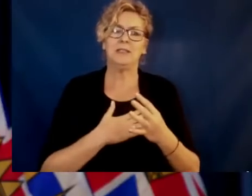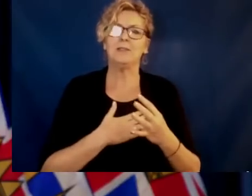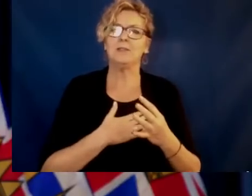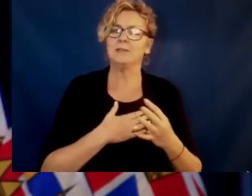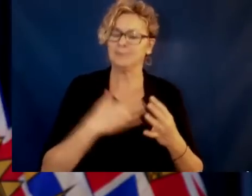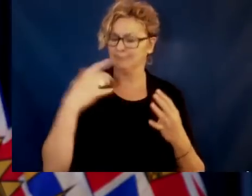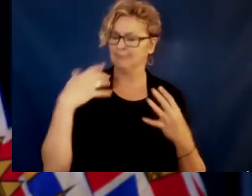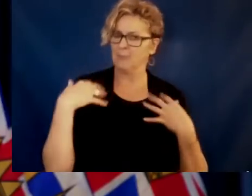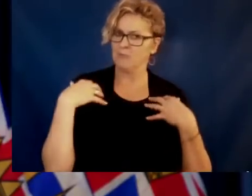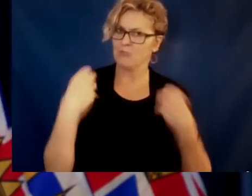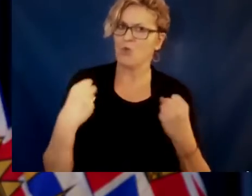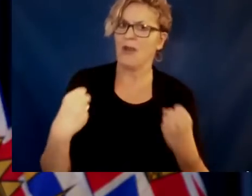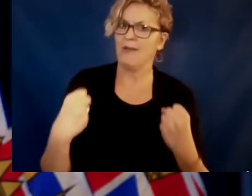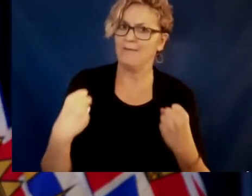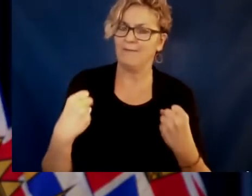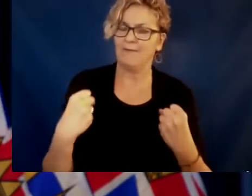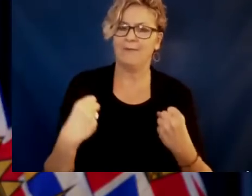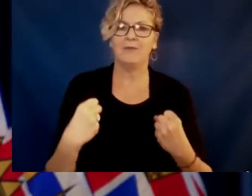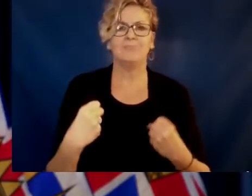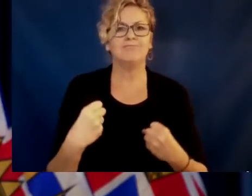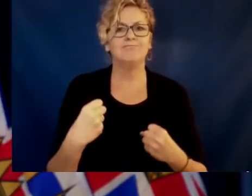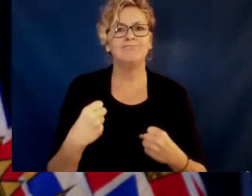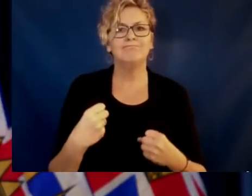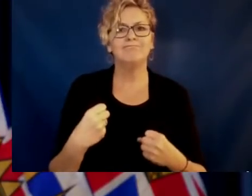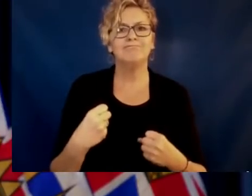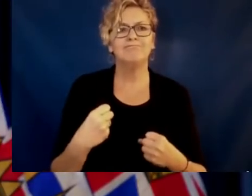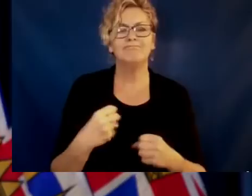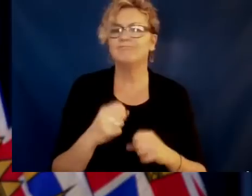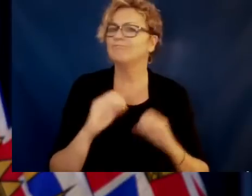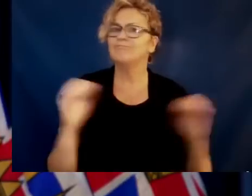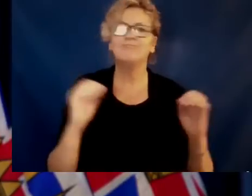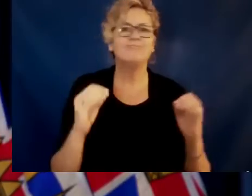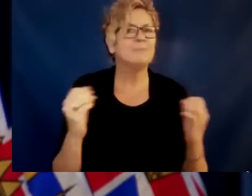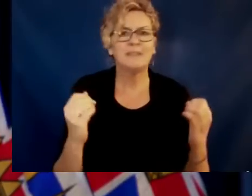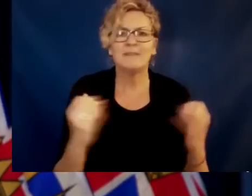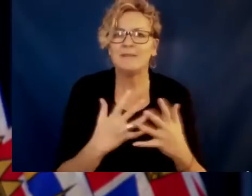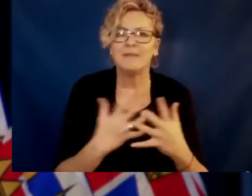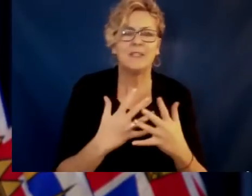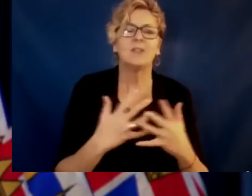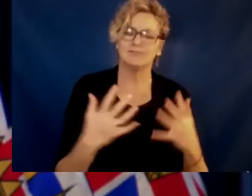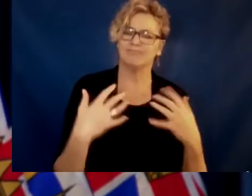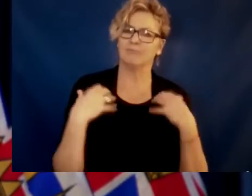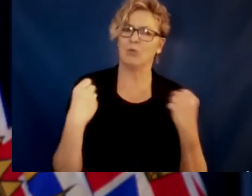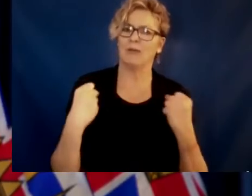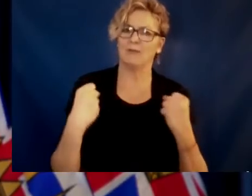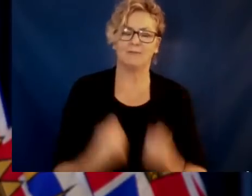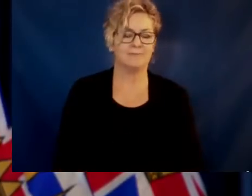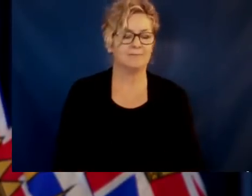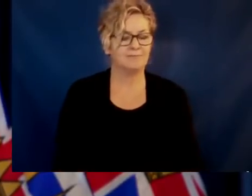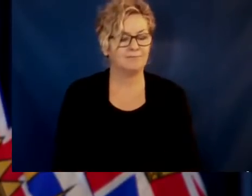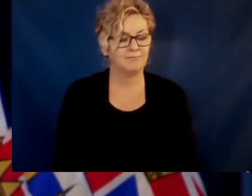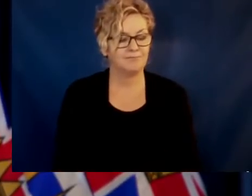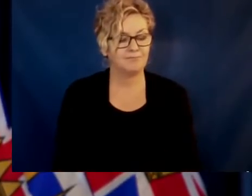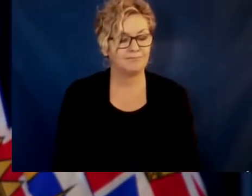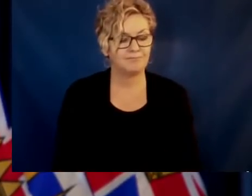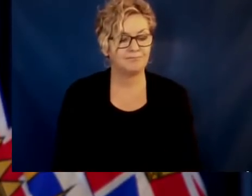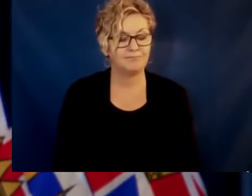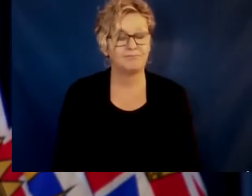I'm happy to take questions. As a reminder to everyone on the phone press star 1 to enter the phone.